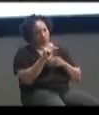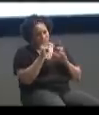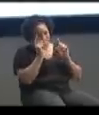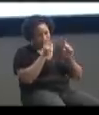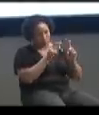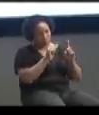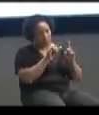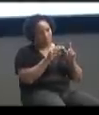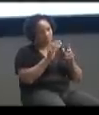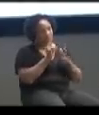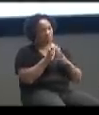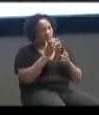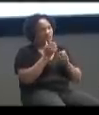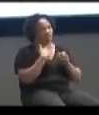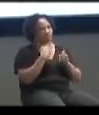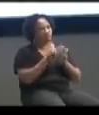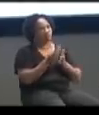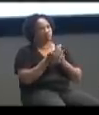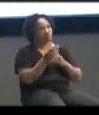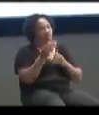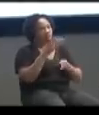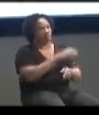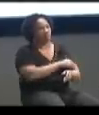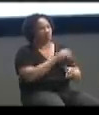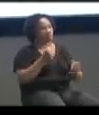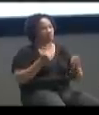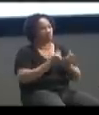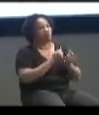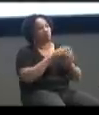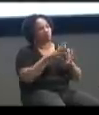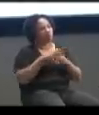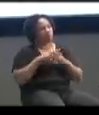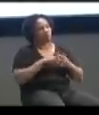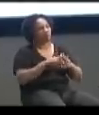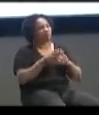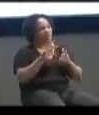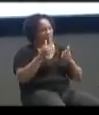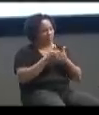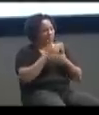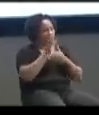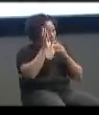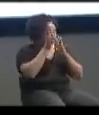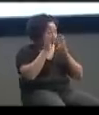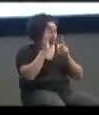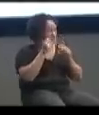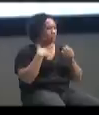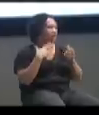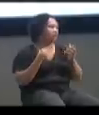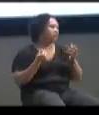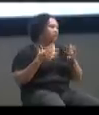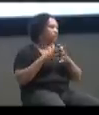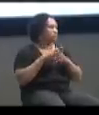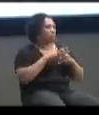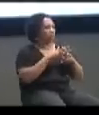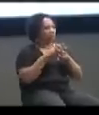EXECUTIVE ORDER IS TO LEVERAGE OUR PURCHASING POWER TO SUPPORT AMERICAN INNOVATION AND AMERICAN ENTREPRENEUR ENTREPRENEURSHIP.